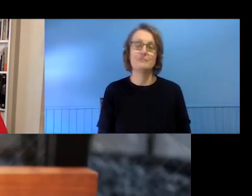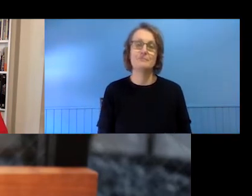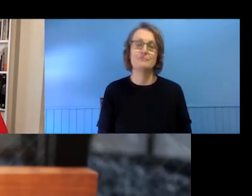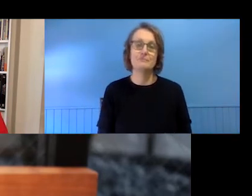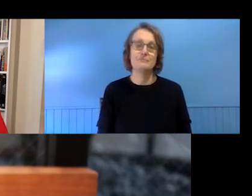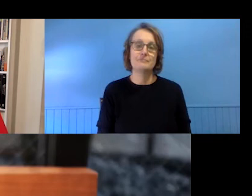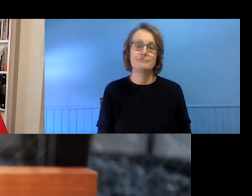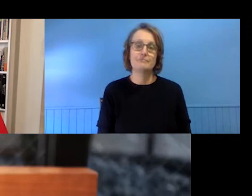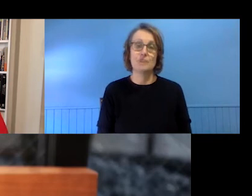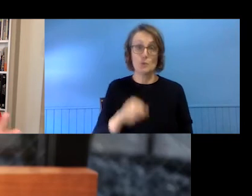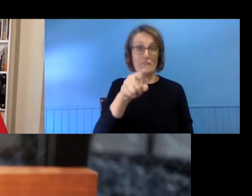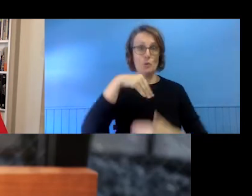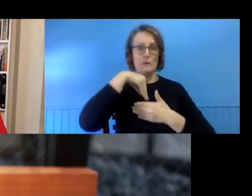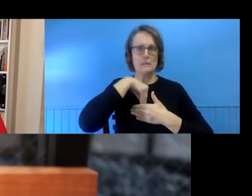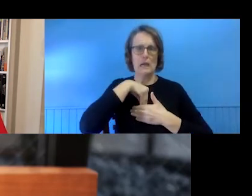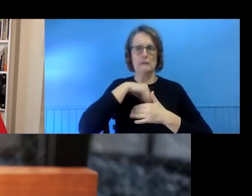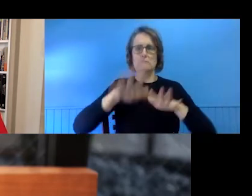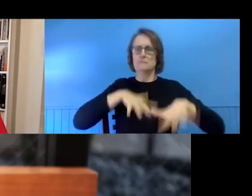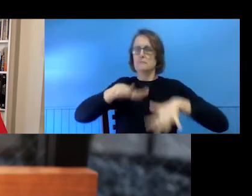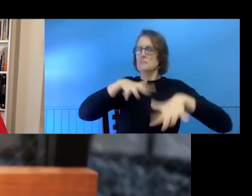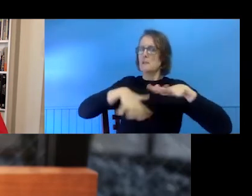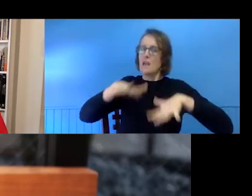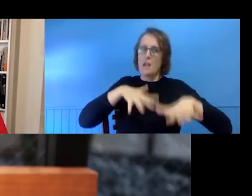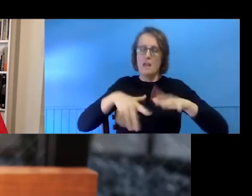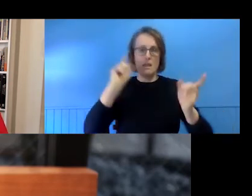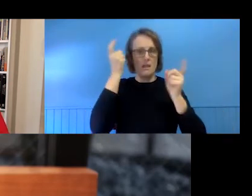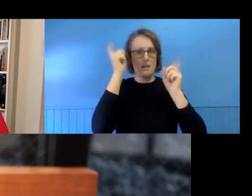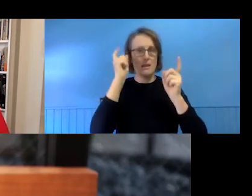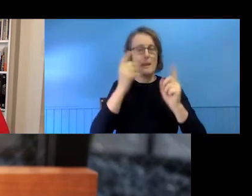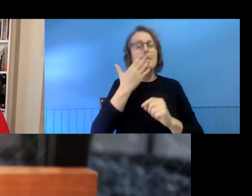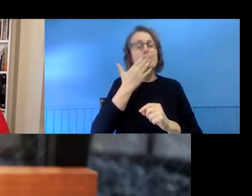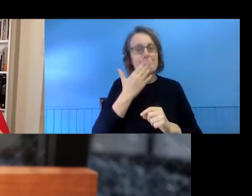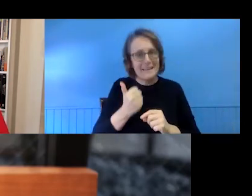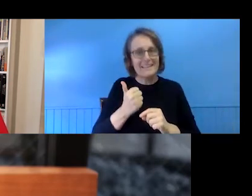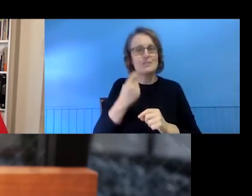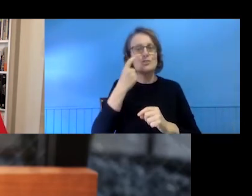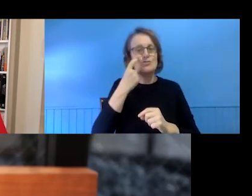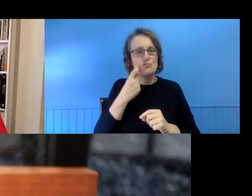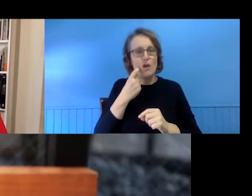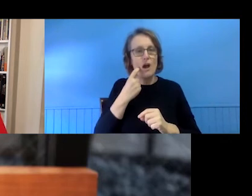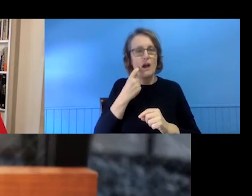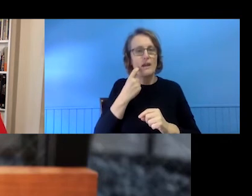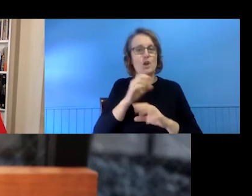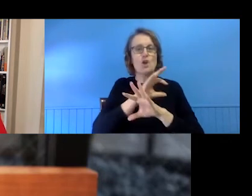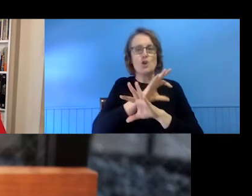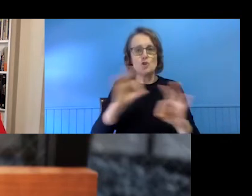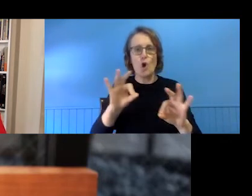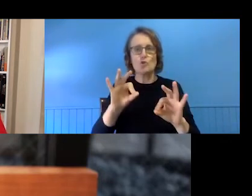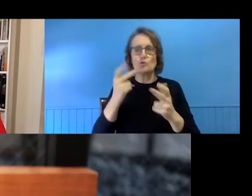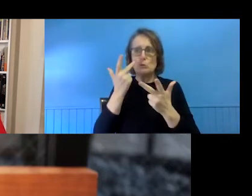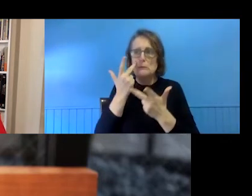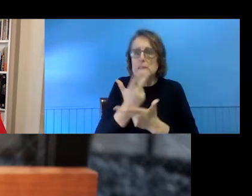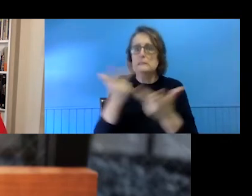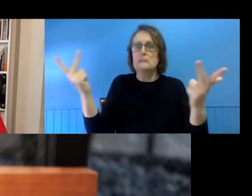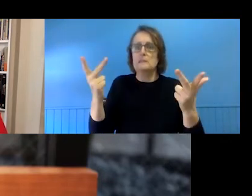you are panicking, please try and keep your desperation to yourself.